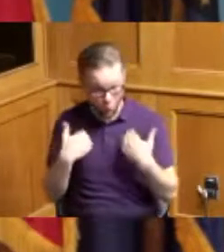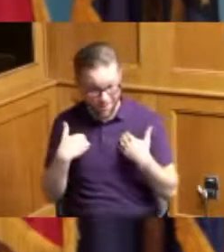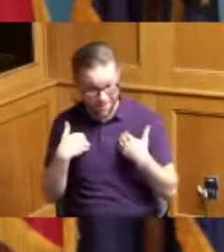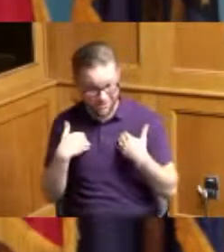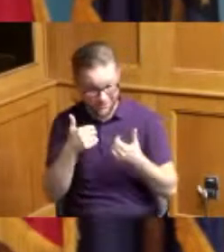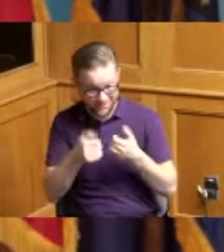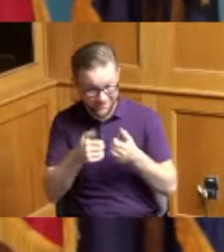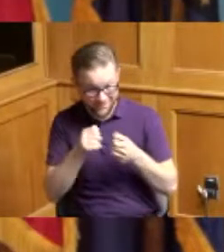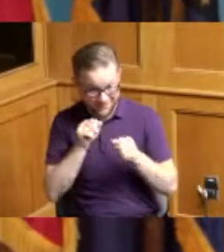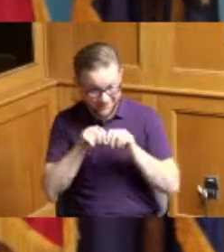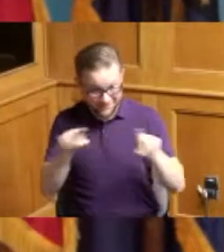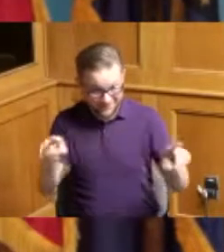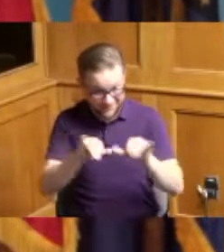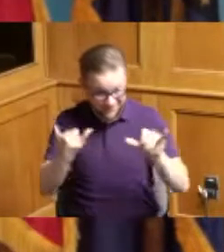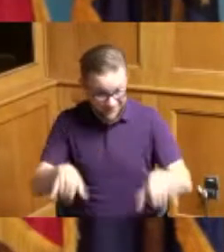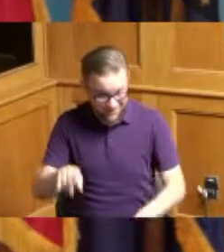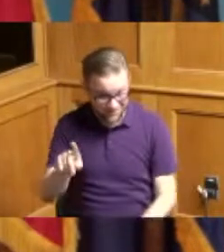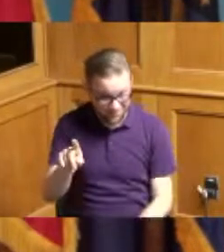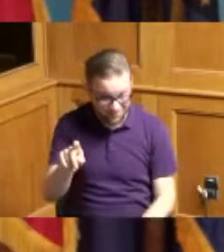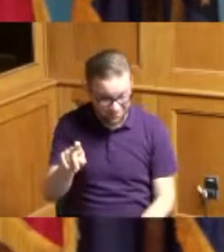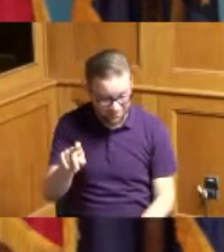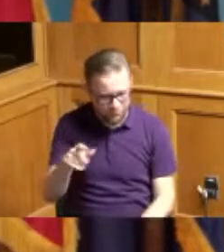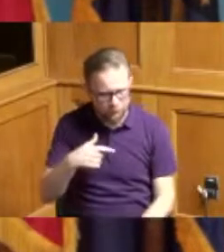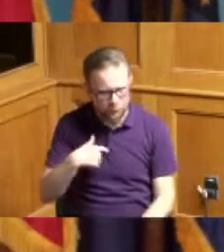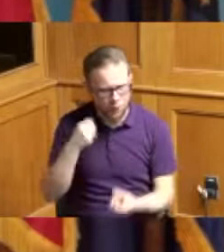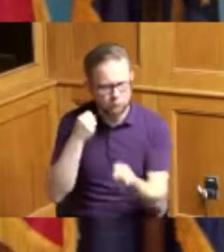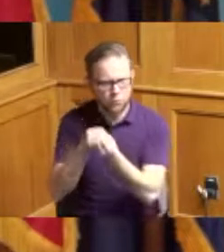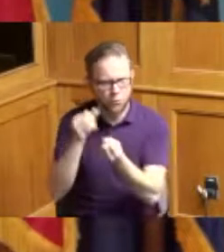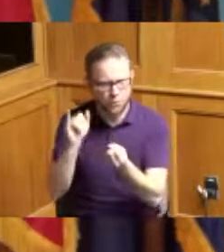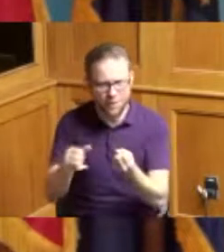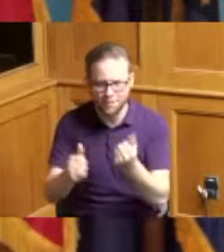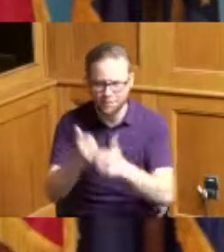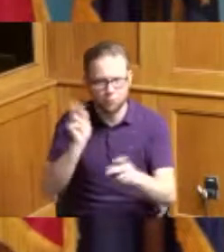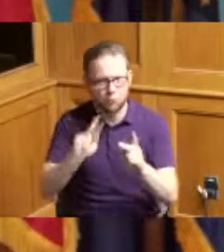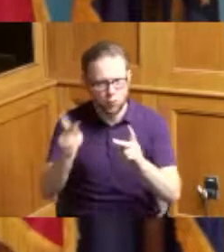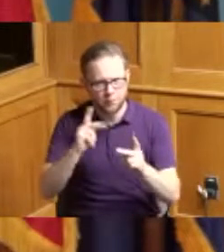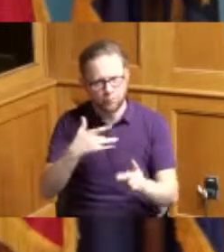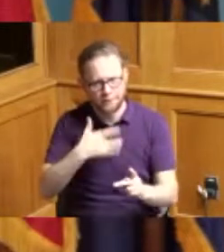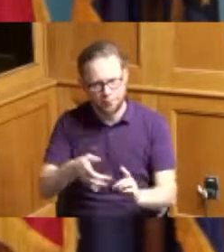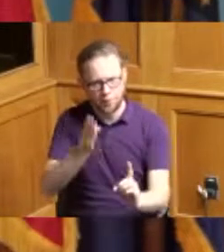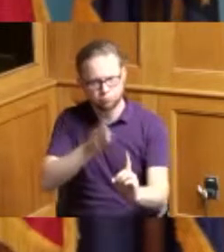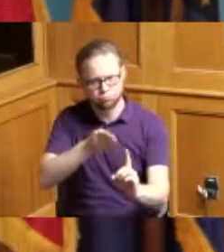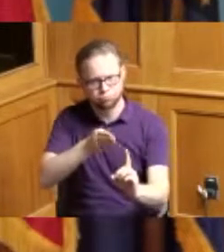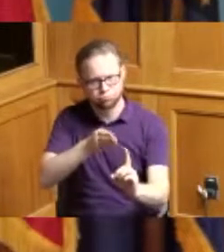had advocated for that we have a text message most people do text messaging versus email now